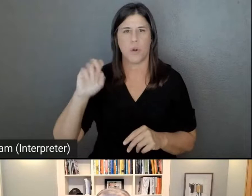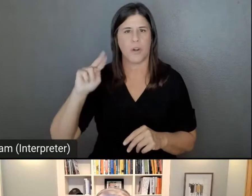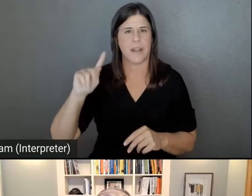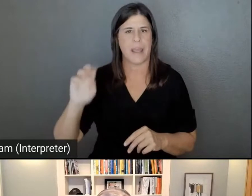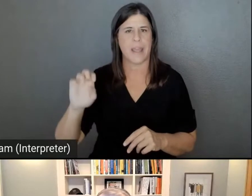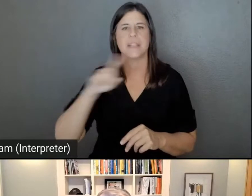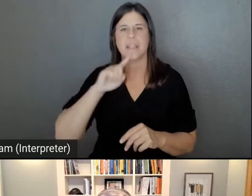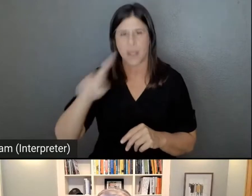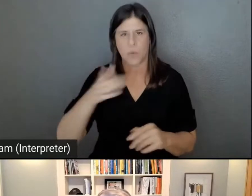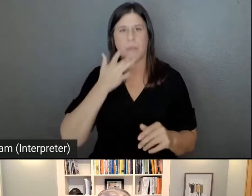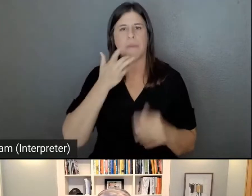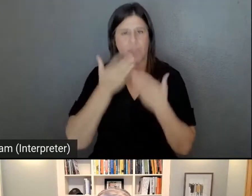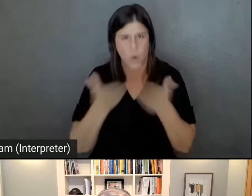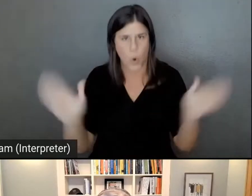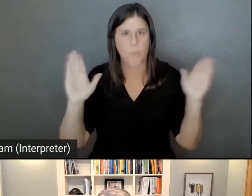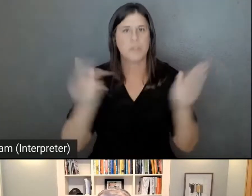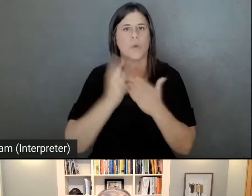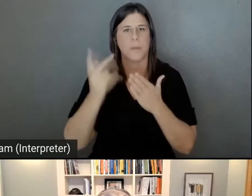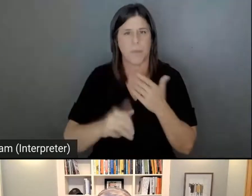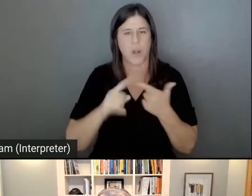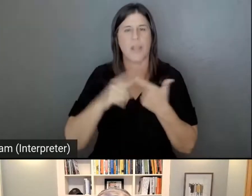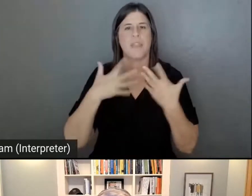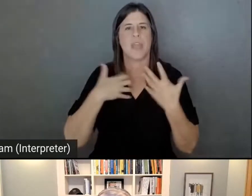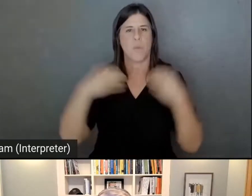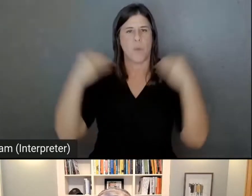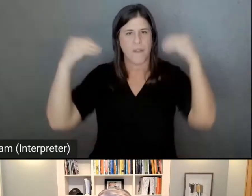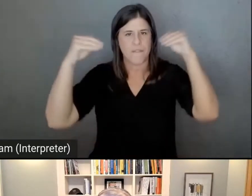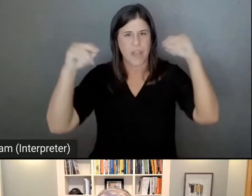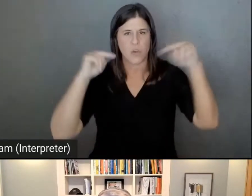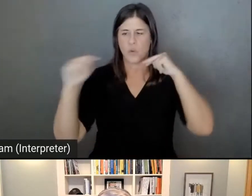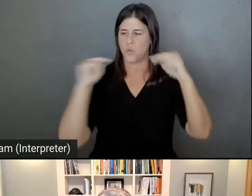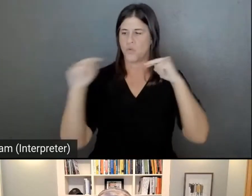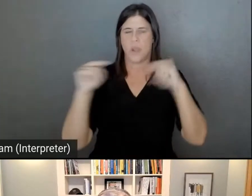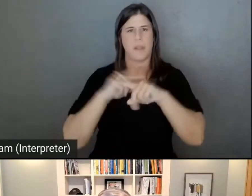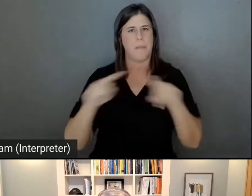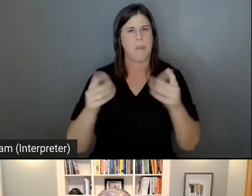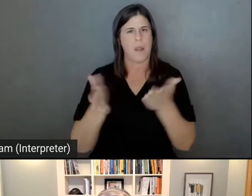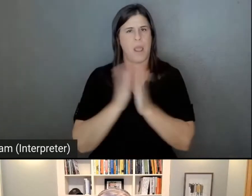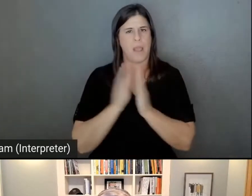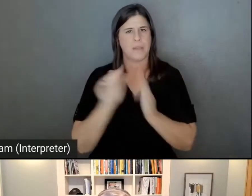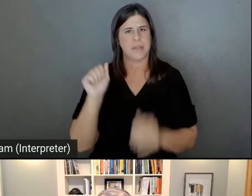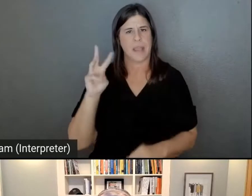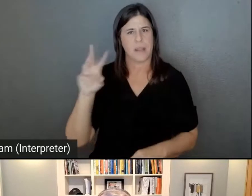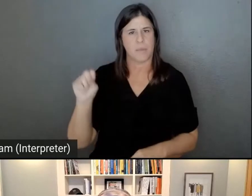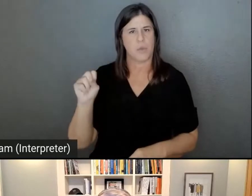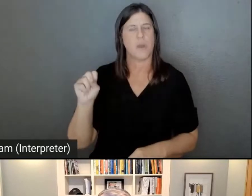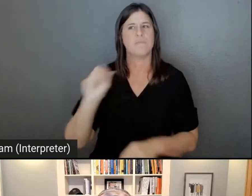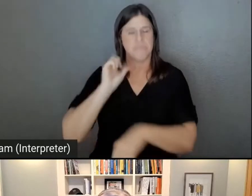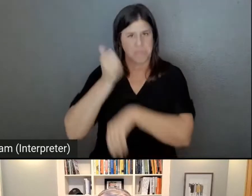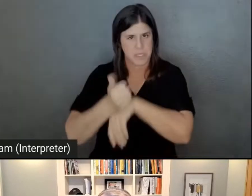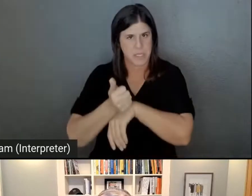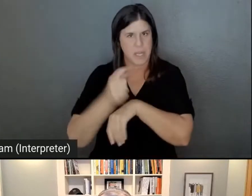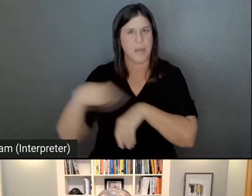They really like a fender neutrality. And so one question I ask is, obviously, AWS has created this open source project